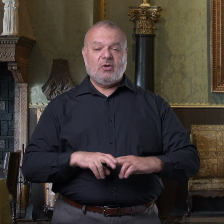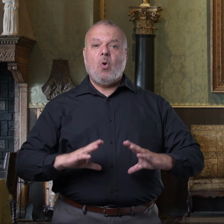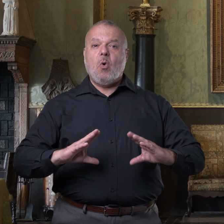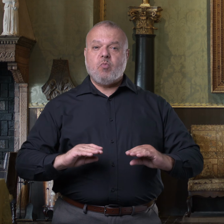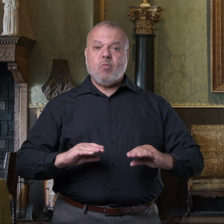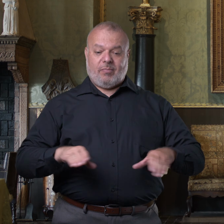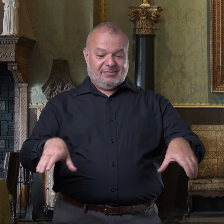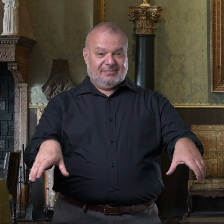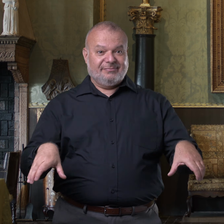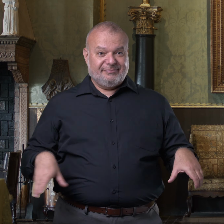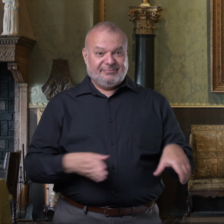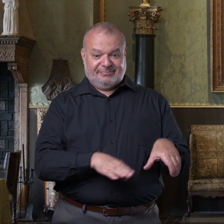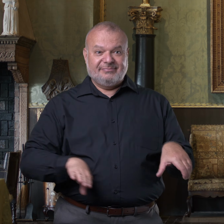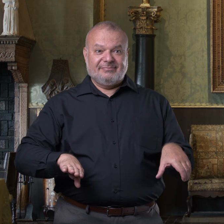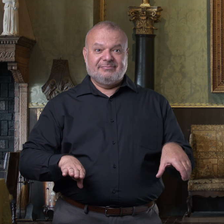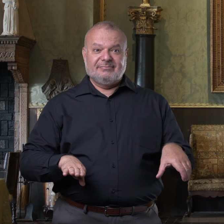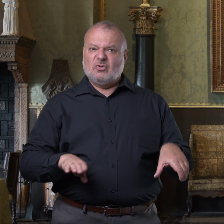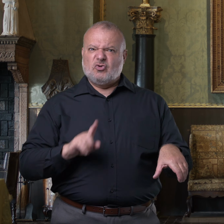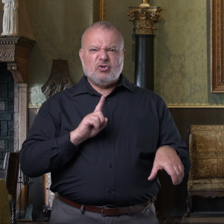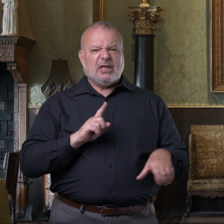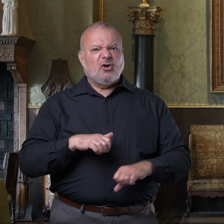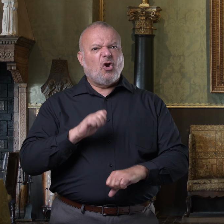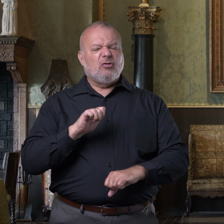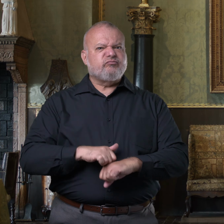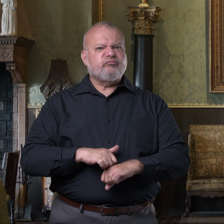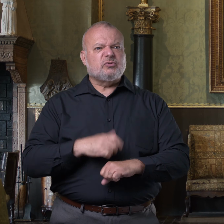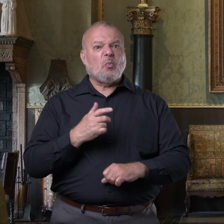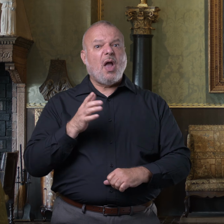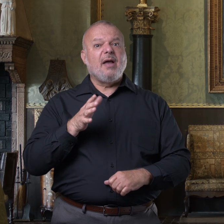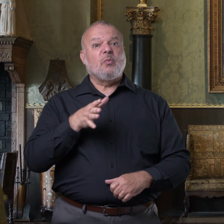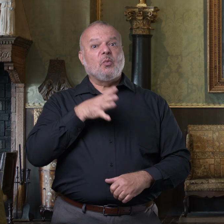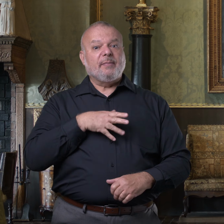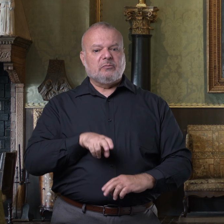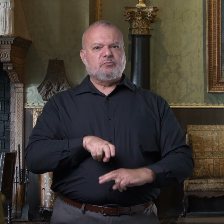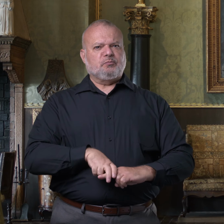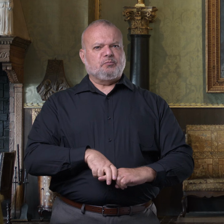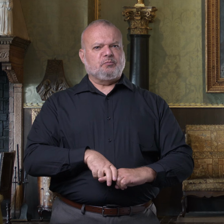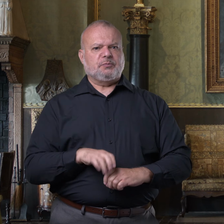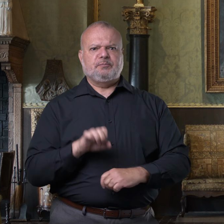Although the chair seems to be quite plushy, upholstered, Mary's ramrod posture doesn't